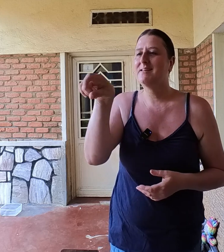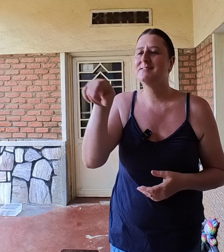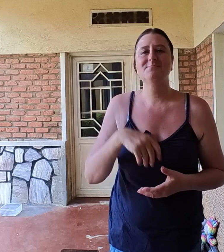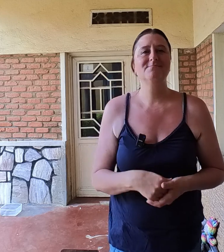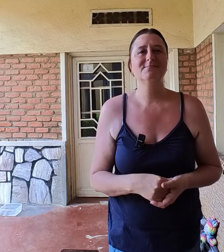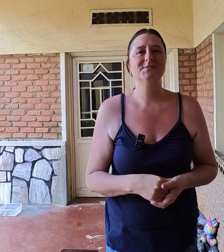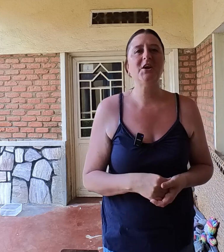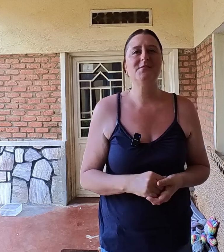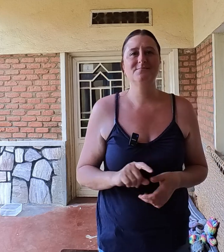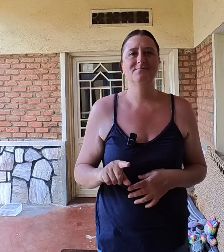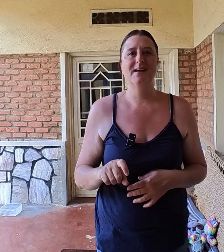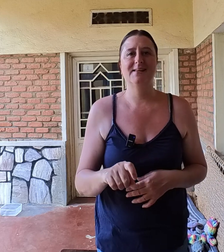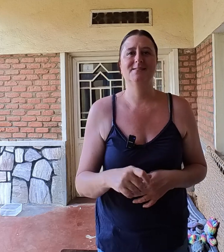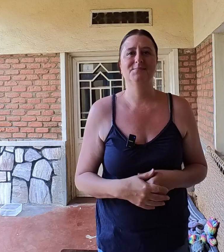Ant. Cute. Ant.